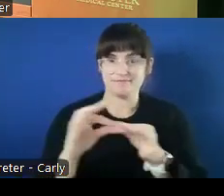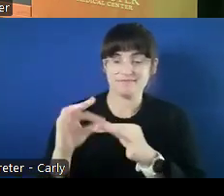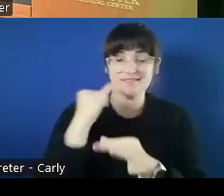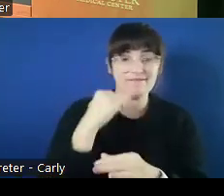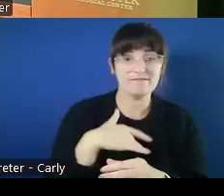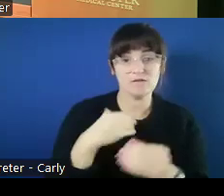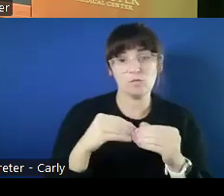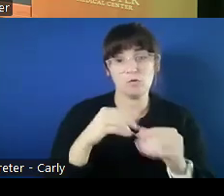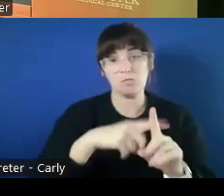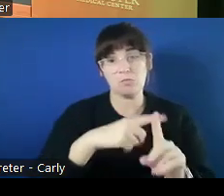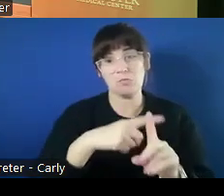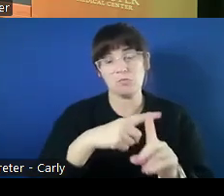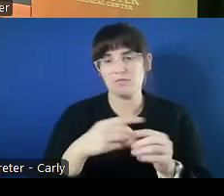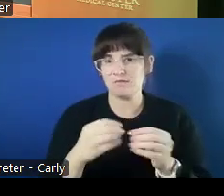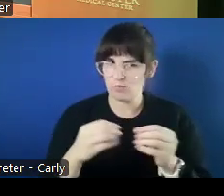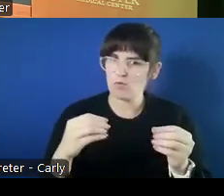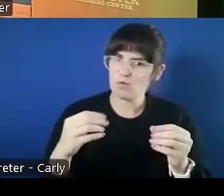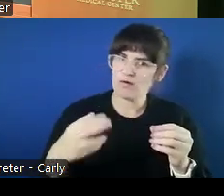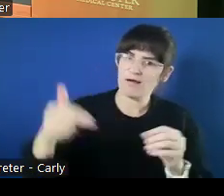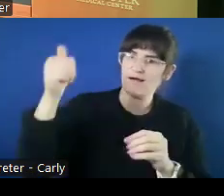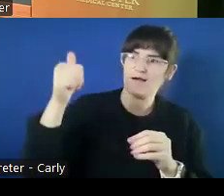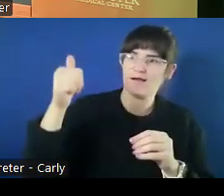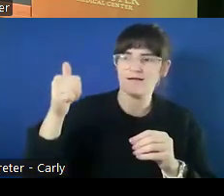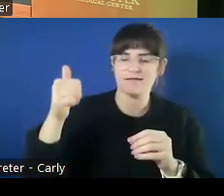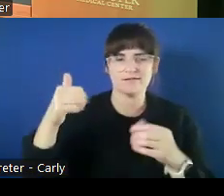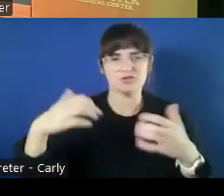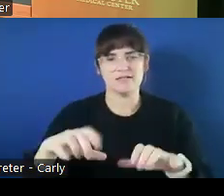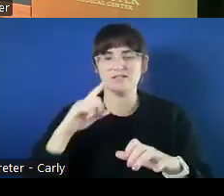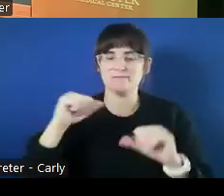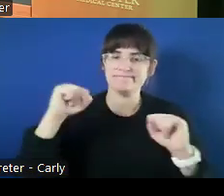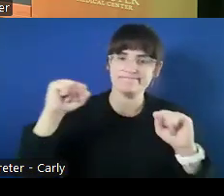likely to engage in a health behavior like physical activity and then when you do the health